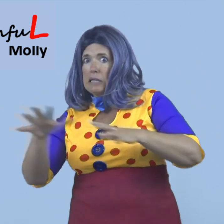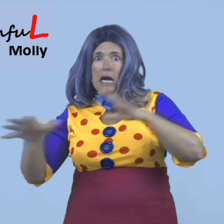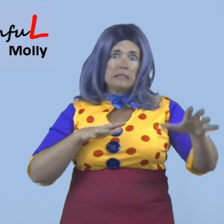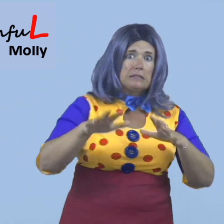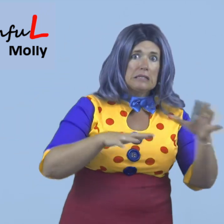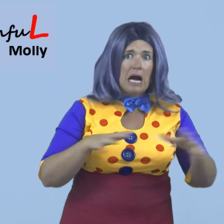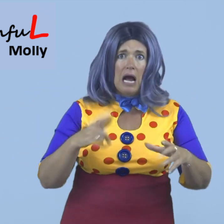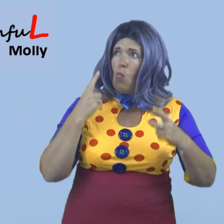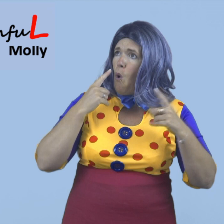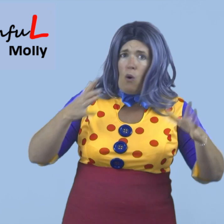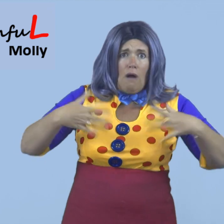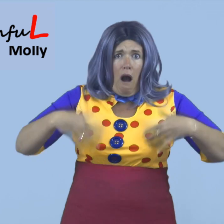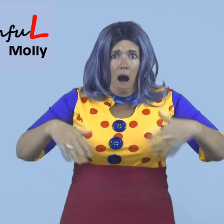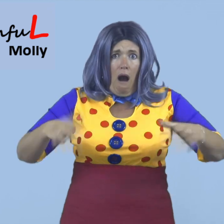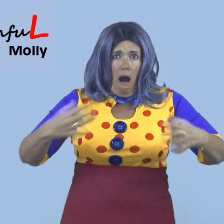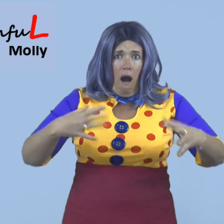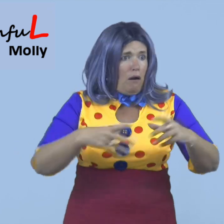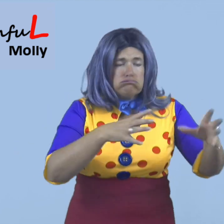and no one is around to see how hard Bob works.